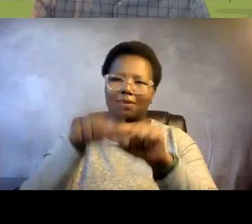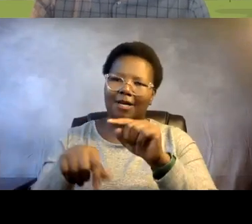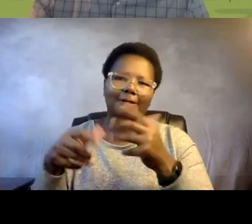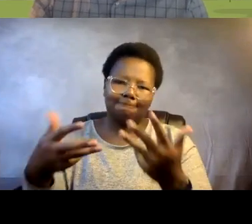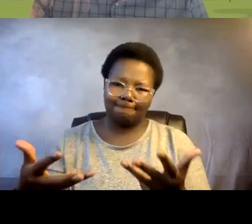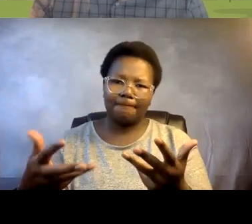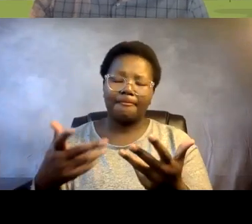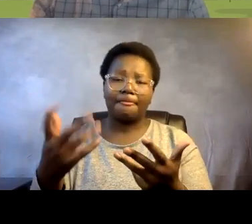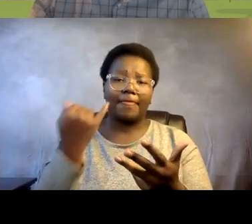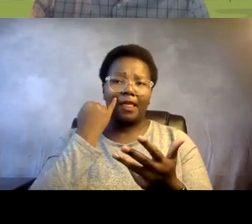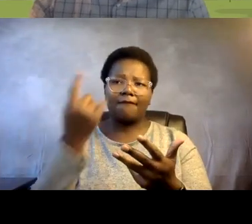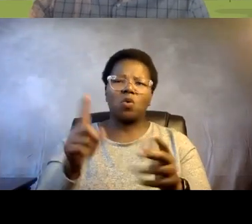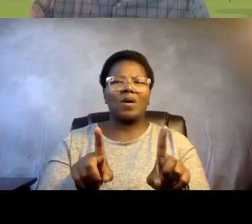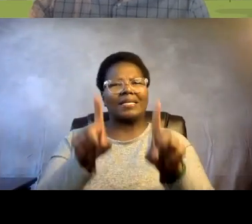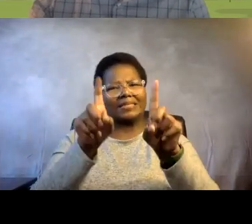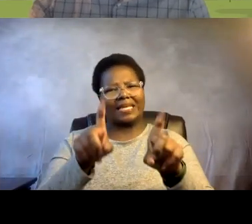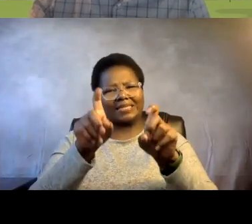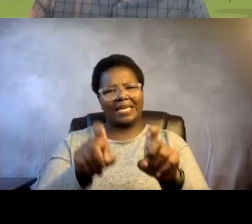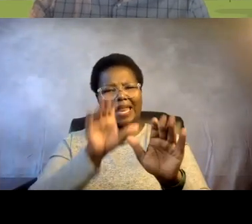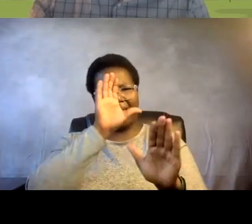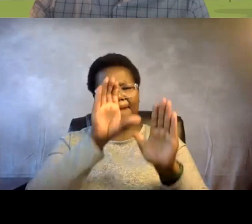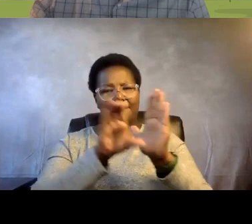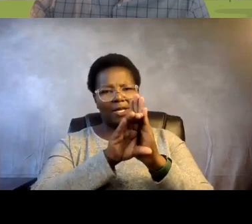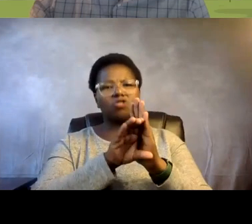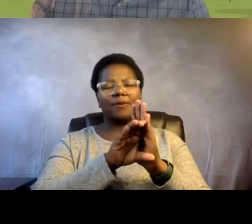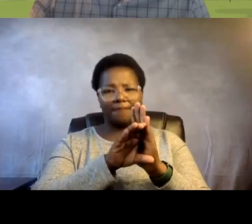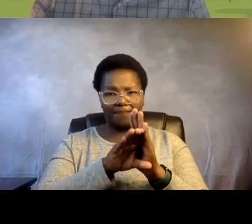basic form labels and things like that, all screen readers, while they might be different,